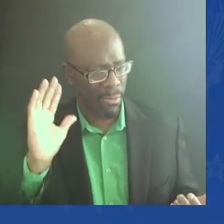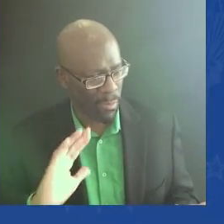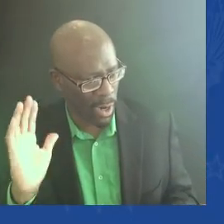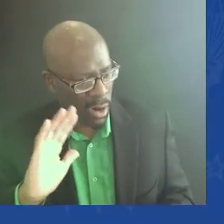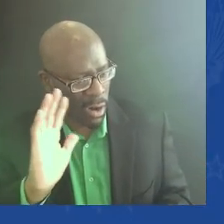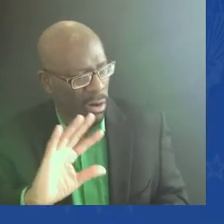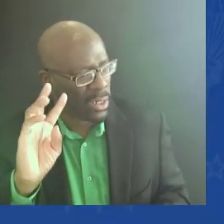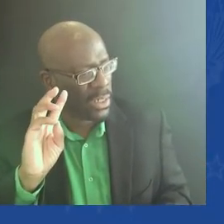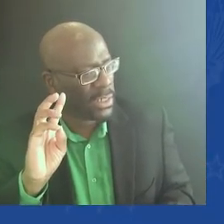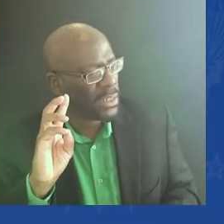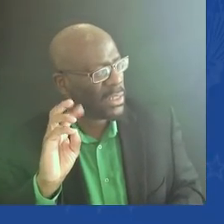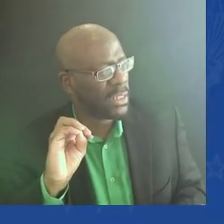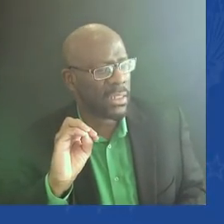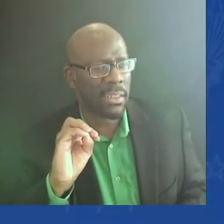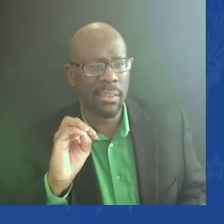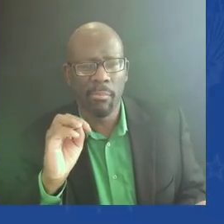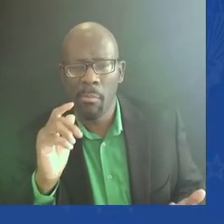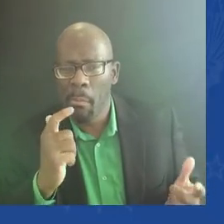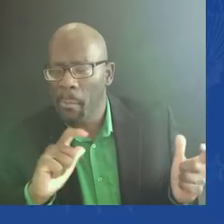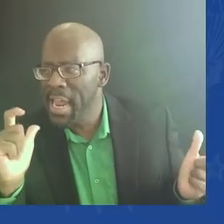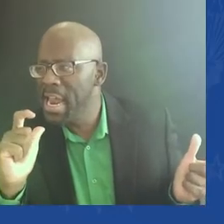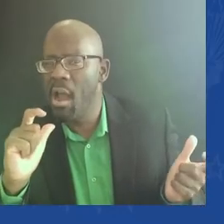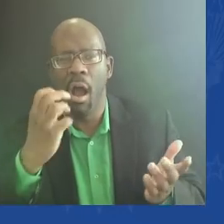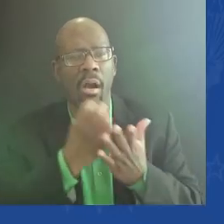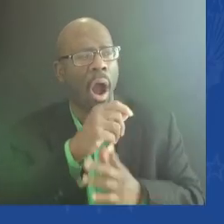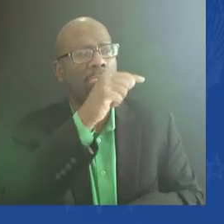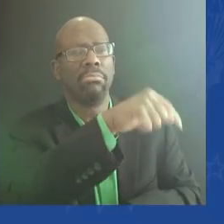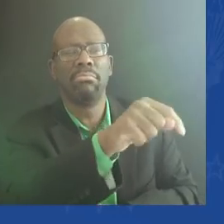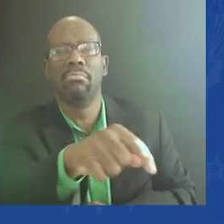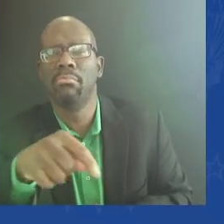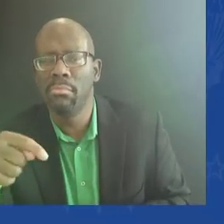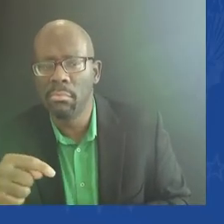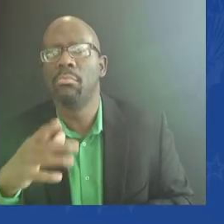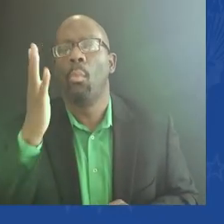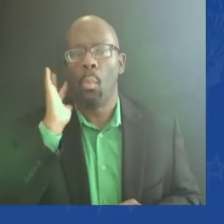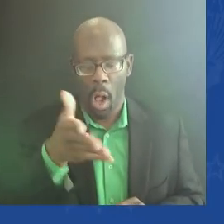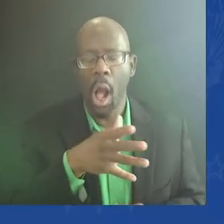that what's going to happen is you're going to see continued economic growth under our proposals.